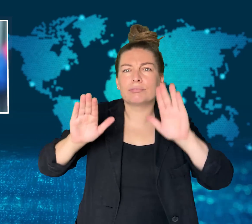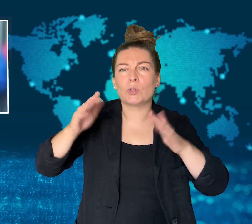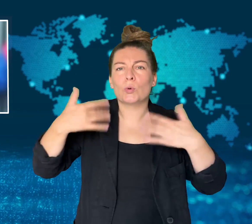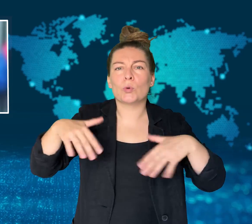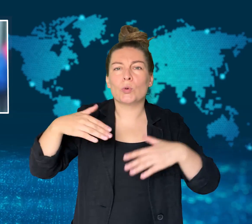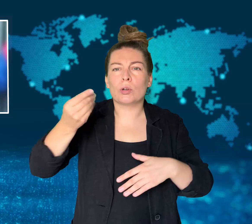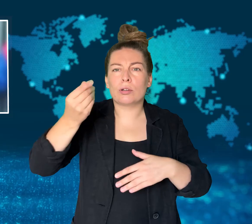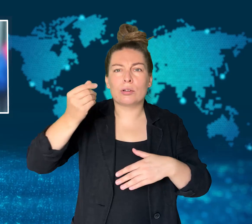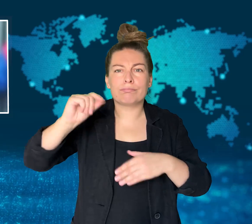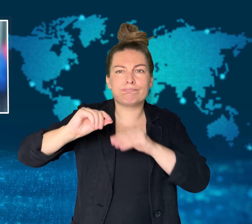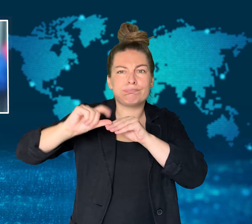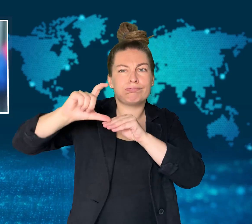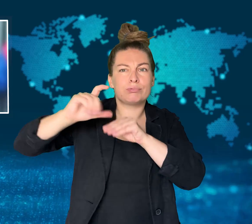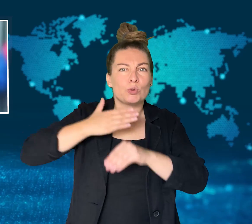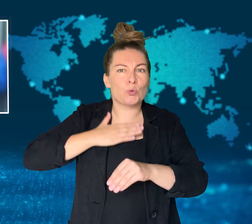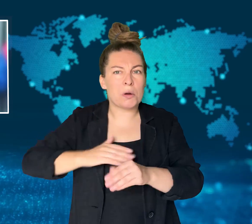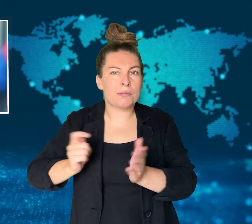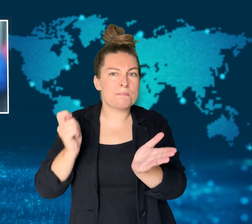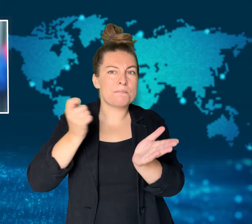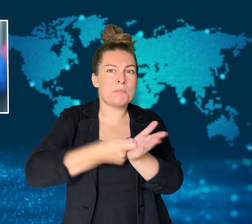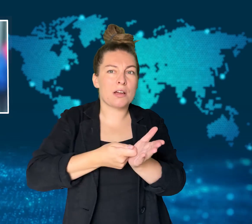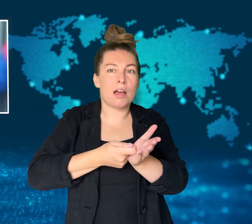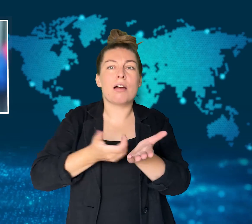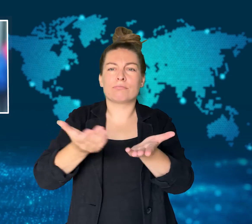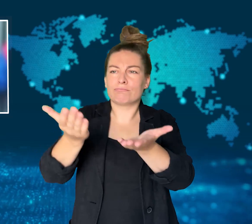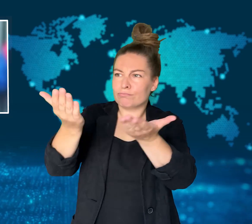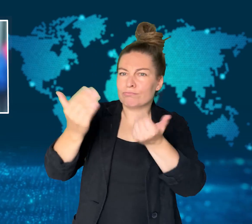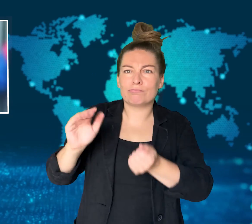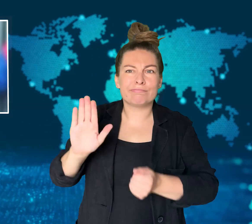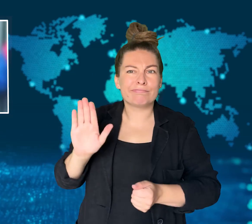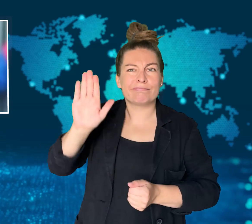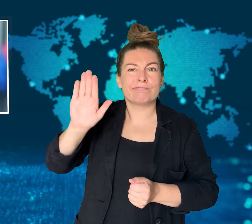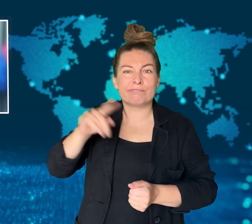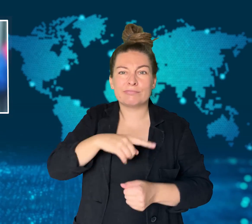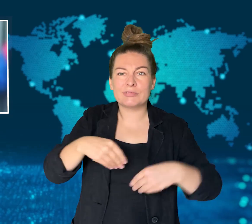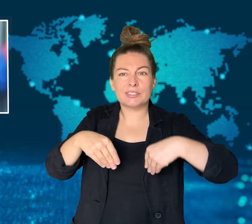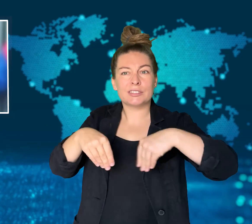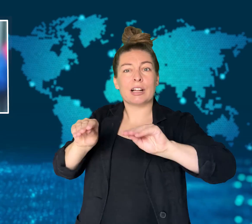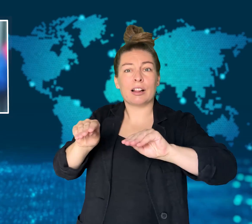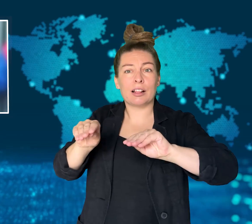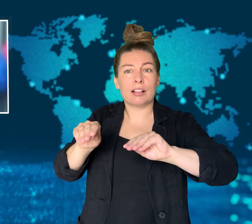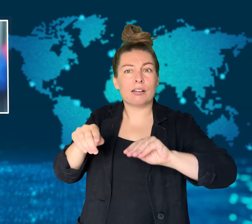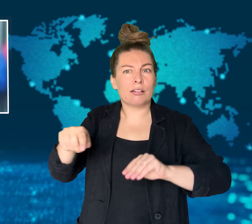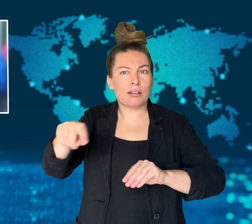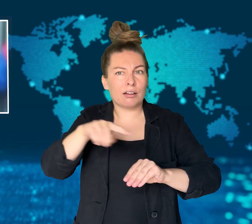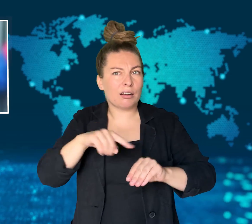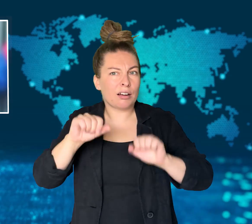In the video, children can be heard calling out various bids.